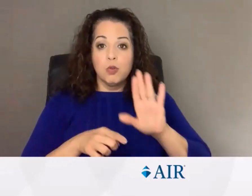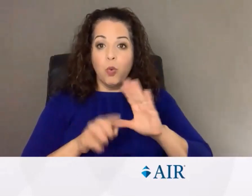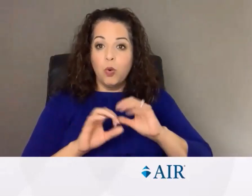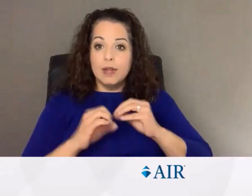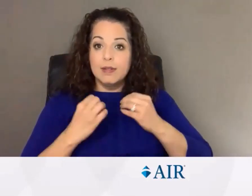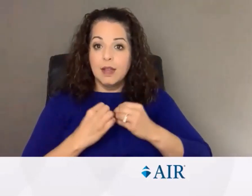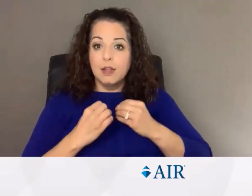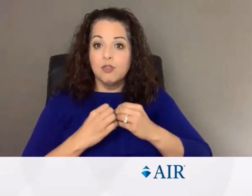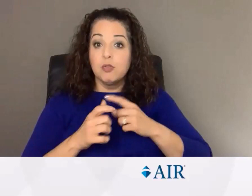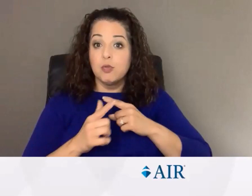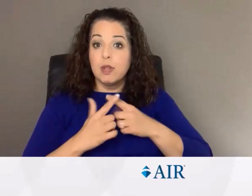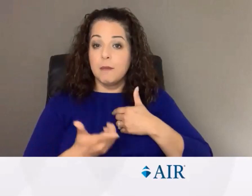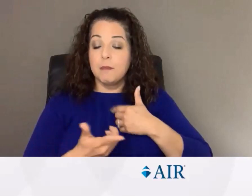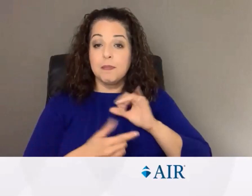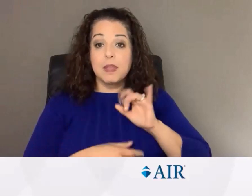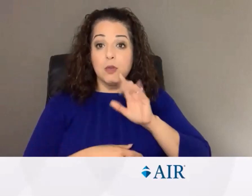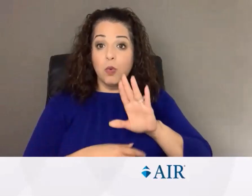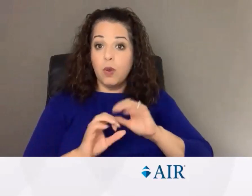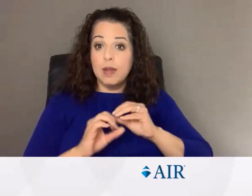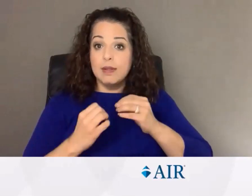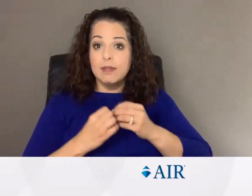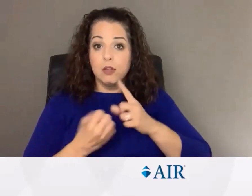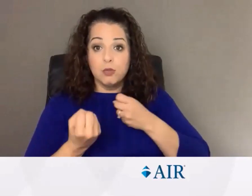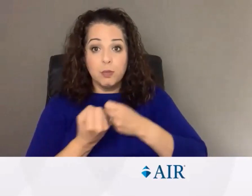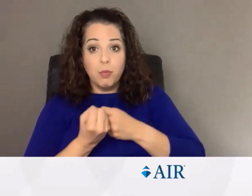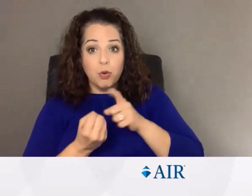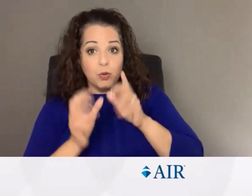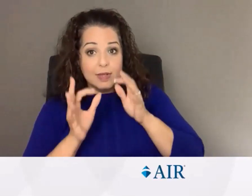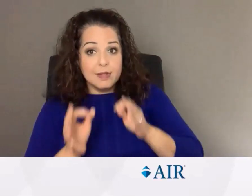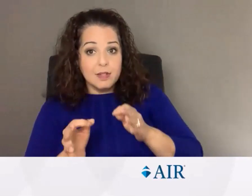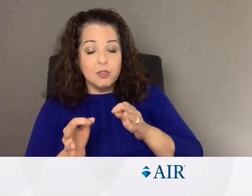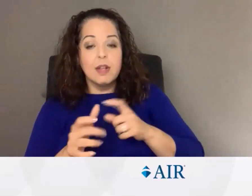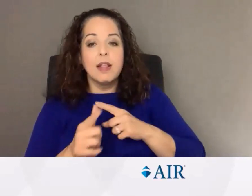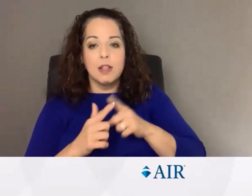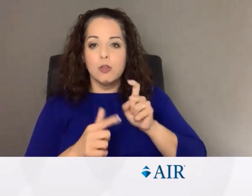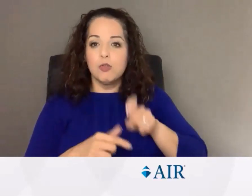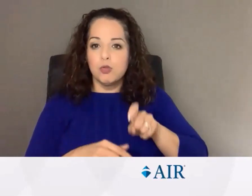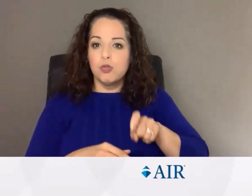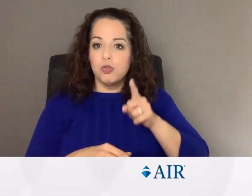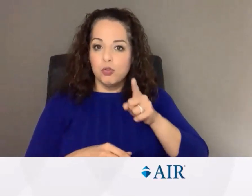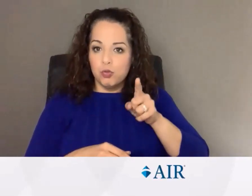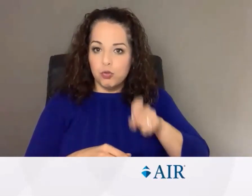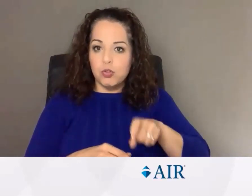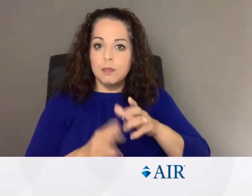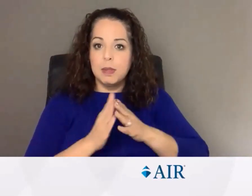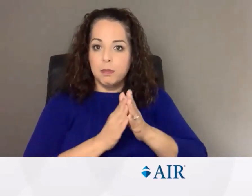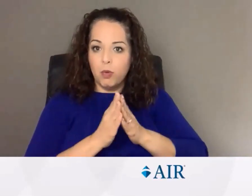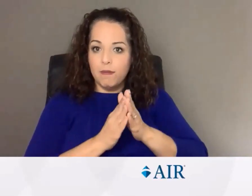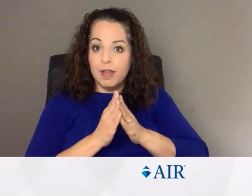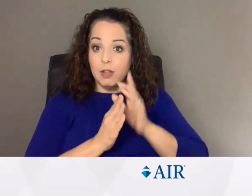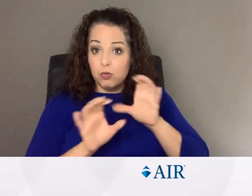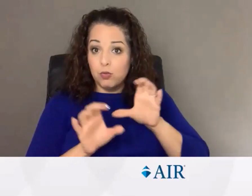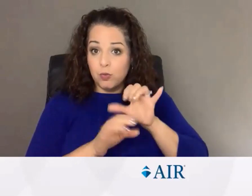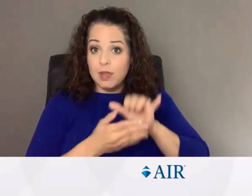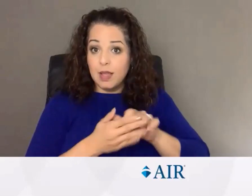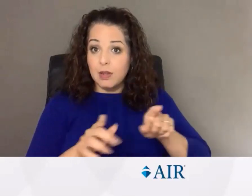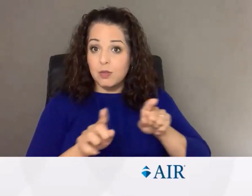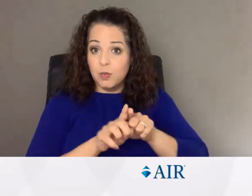So your organization should support your decision. And you should be motivated to do these activities.